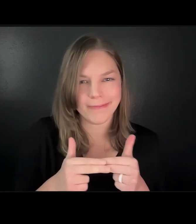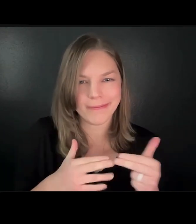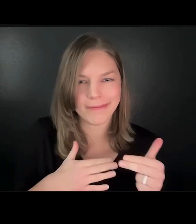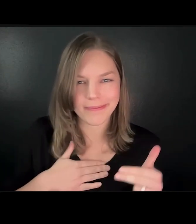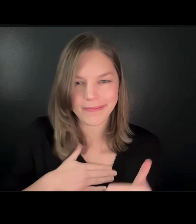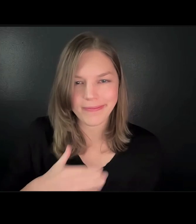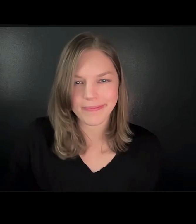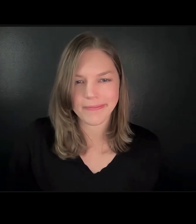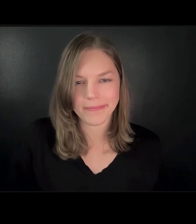Let's move on to the next slide.